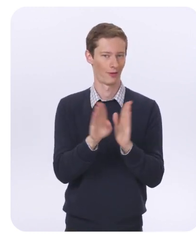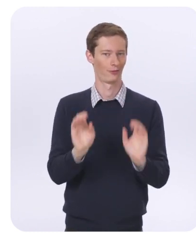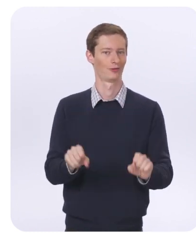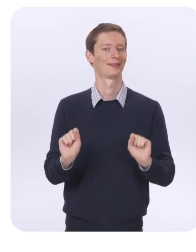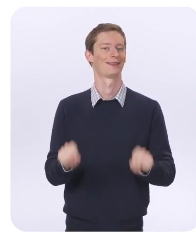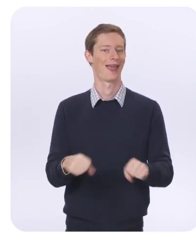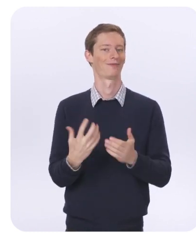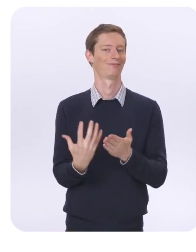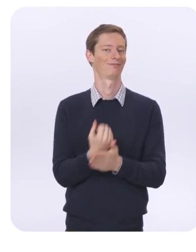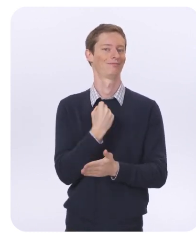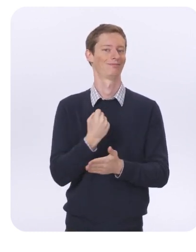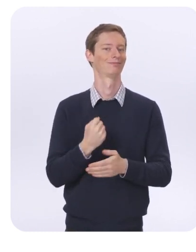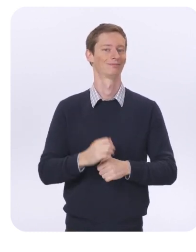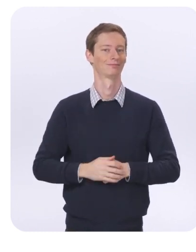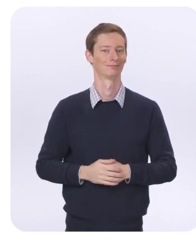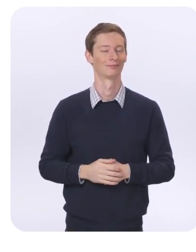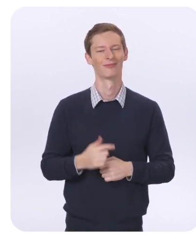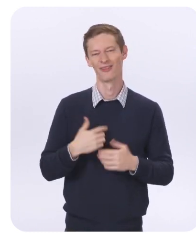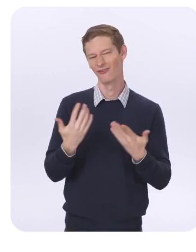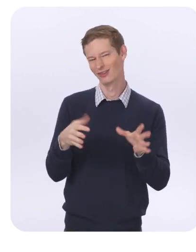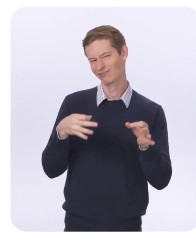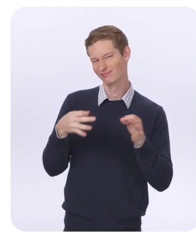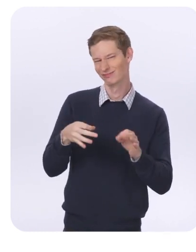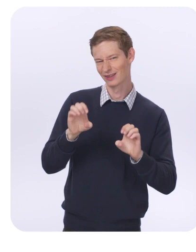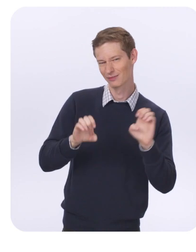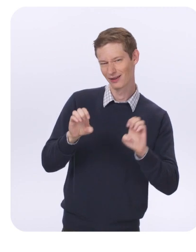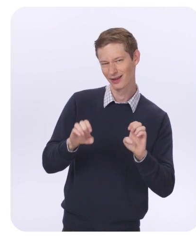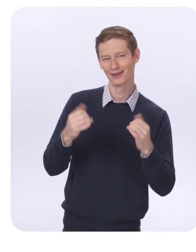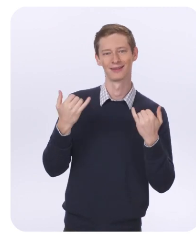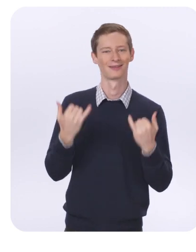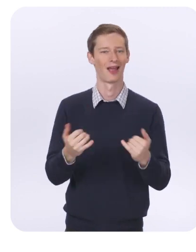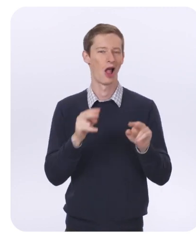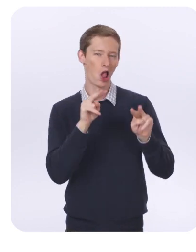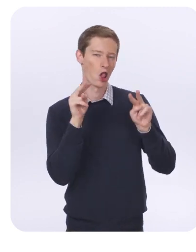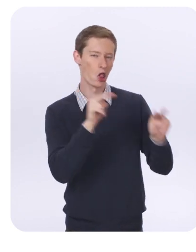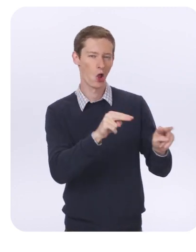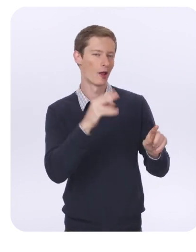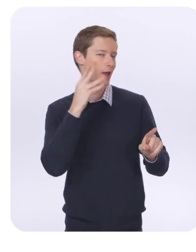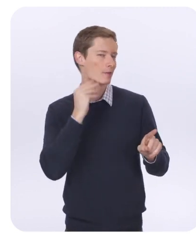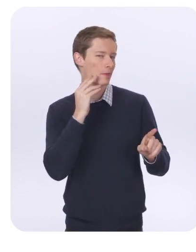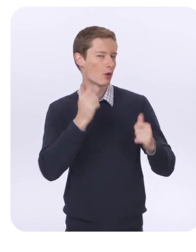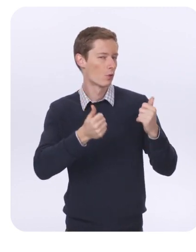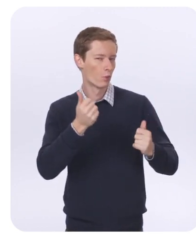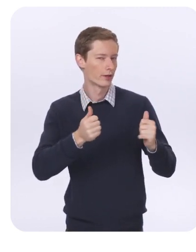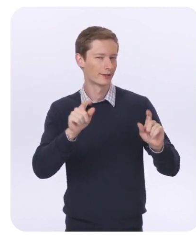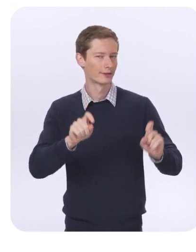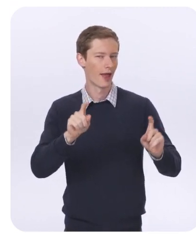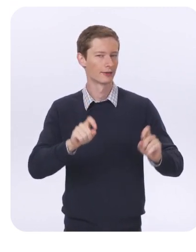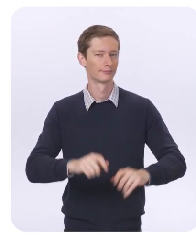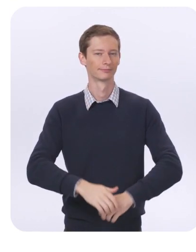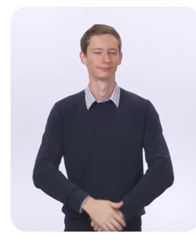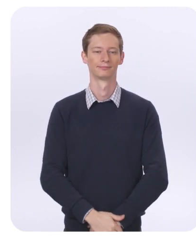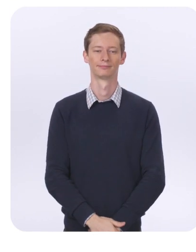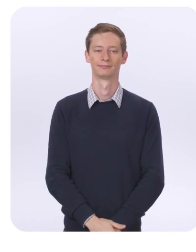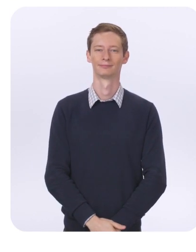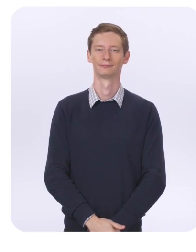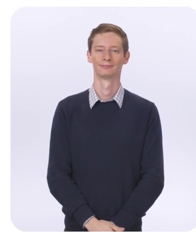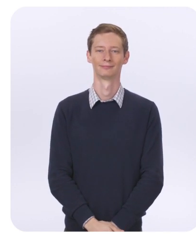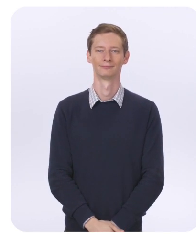We tested this experience with Skybox assets to give users a perception of immersion into the app in a way that was still low lift